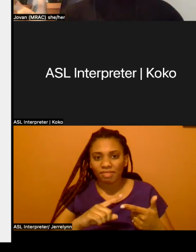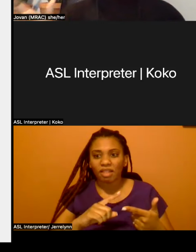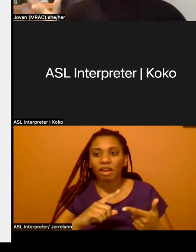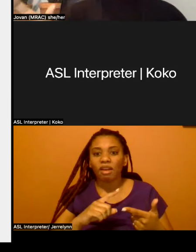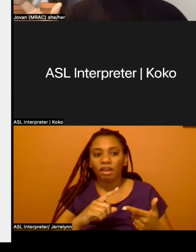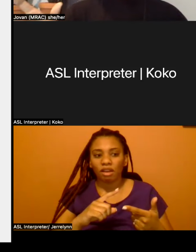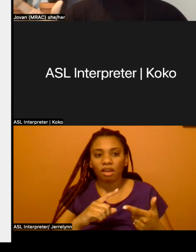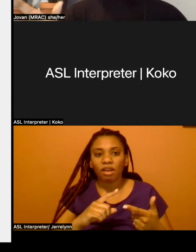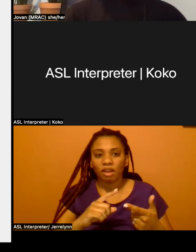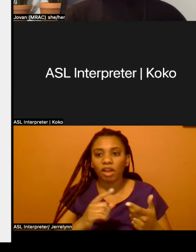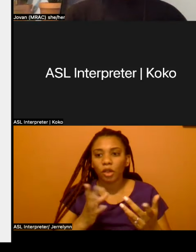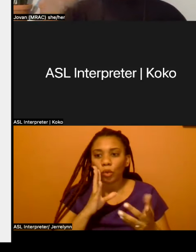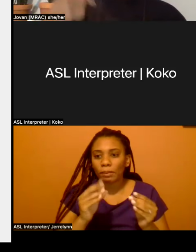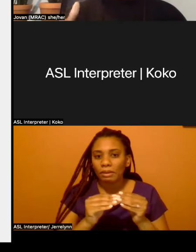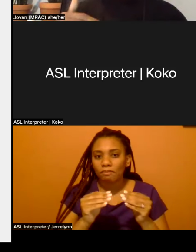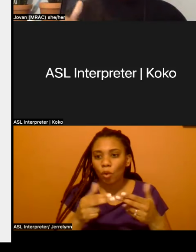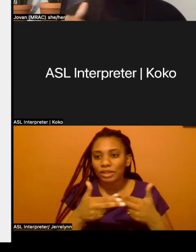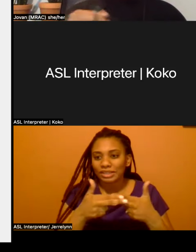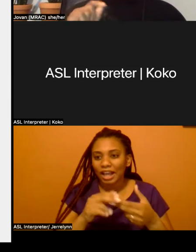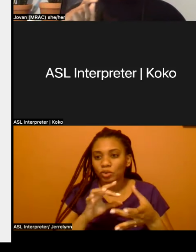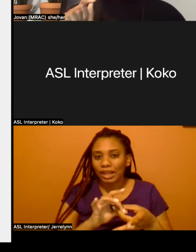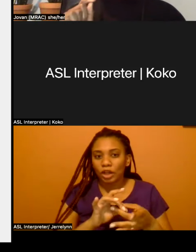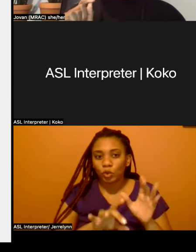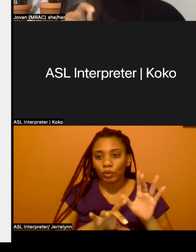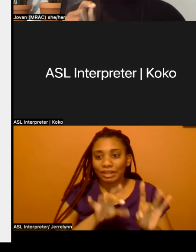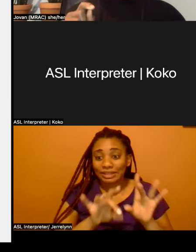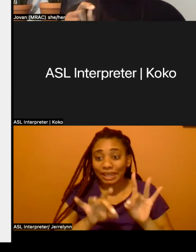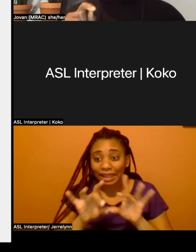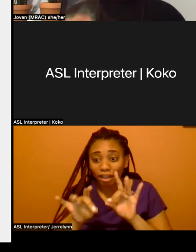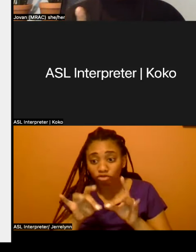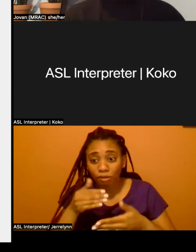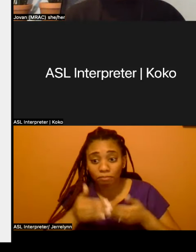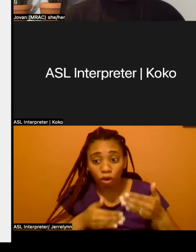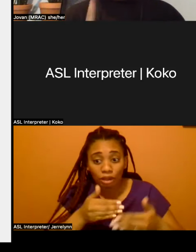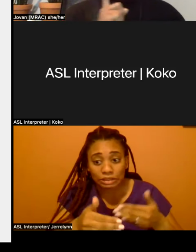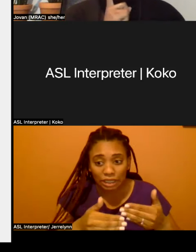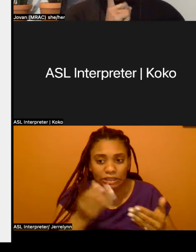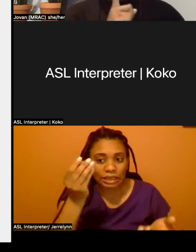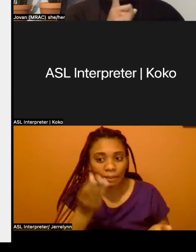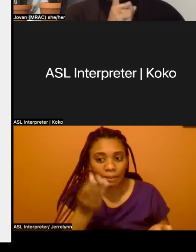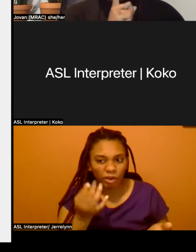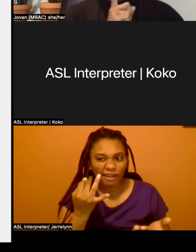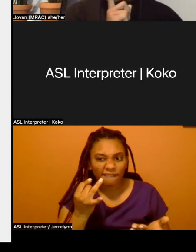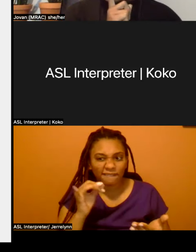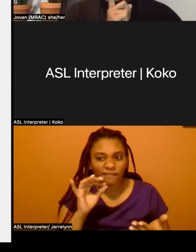about the selection process, let me know if you still would want to do that, okay? - [Inquirer] Thank you.